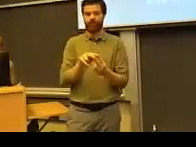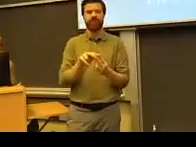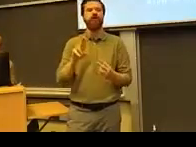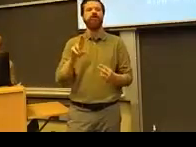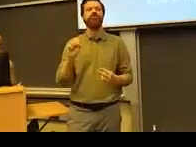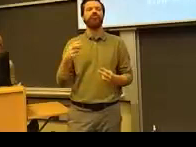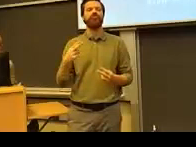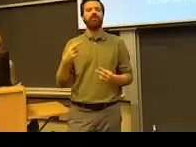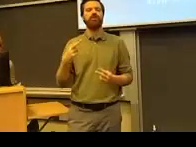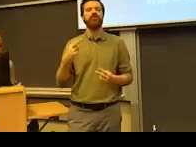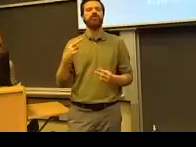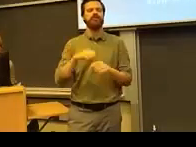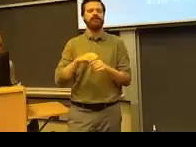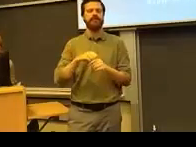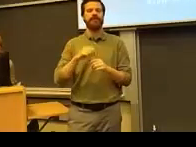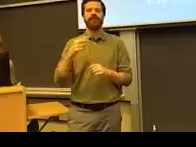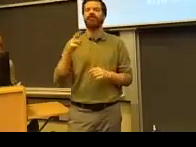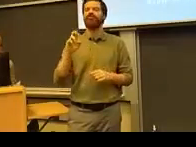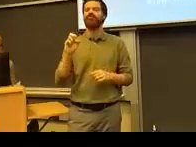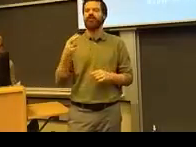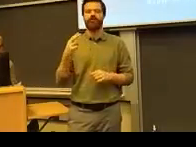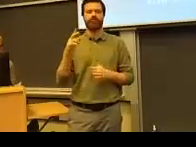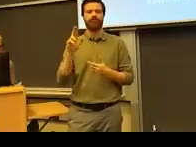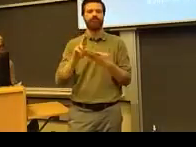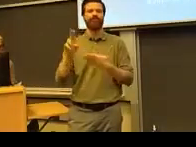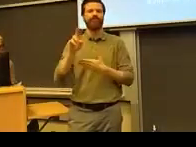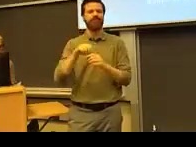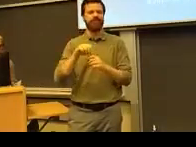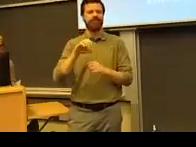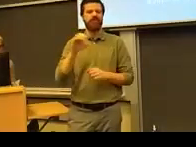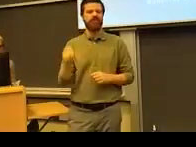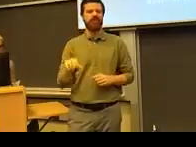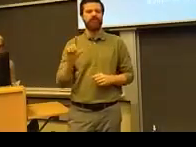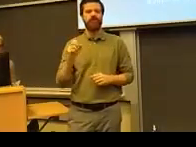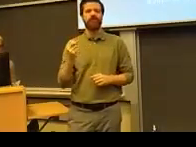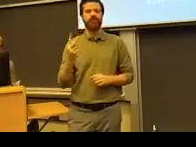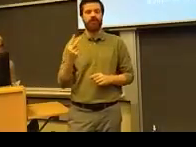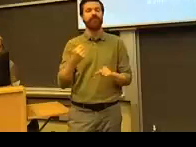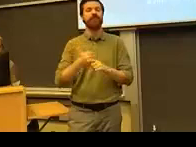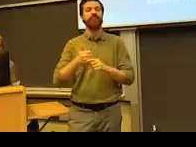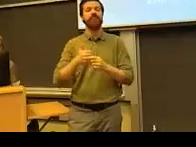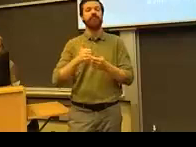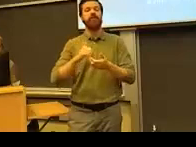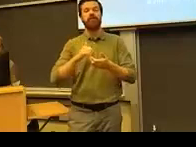Medical Center in Chicago in 2012 um after working as a consult leaz on psych psychiatrist at rush